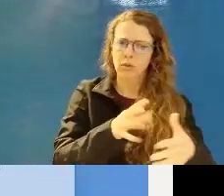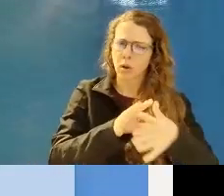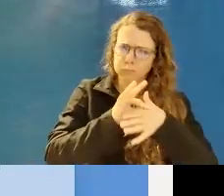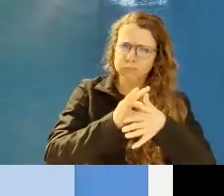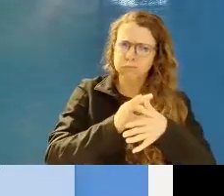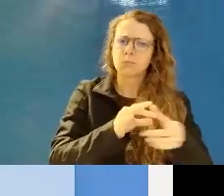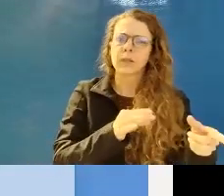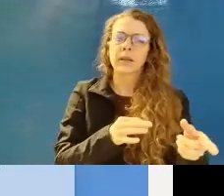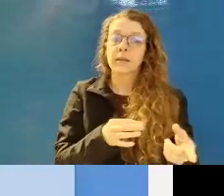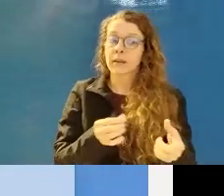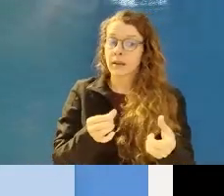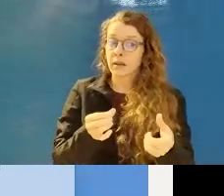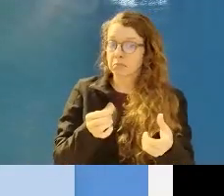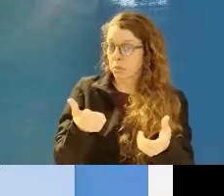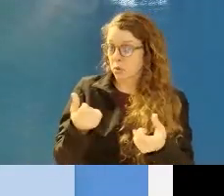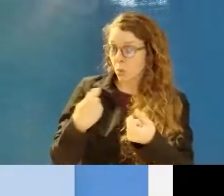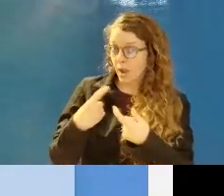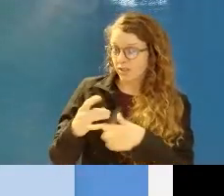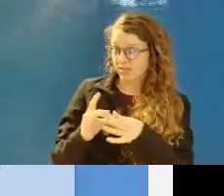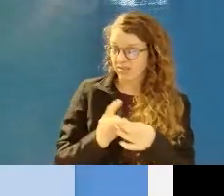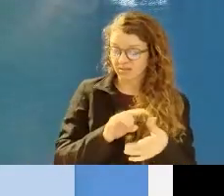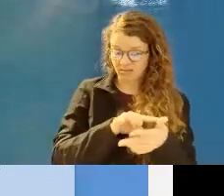Does anyone have any questions about any of this?